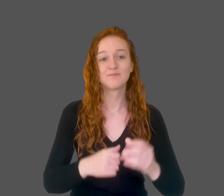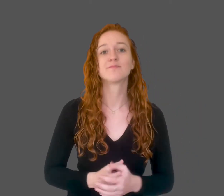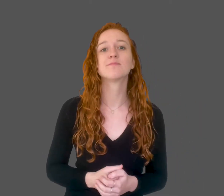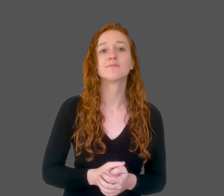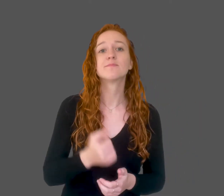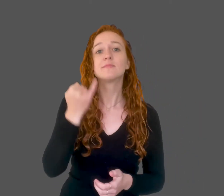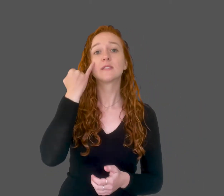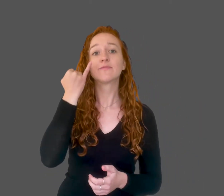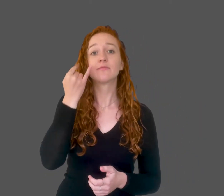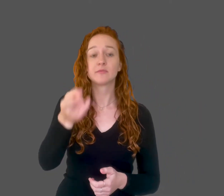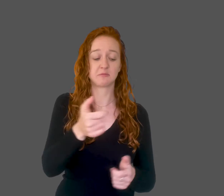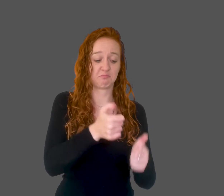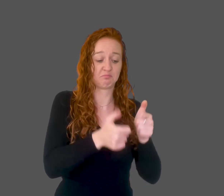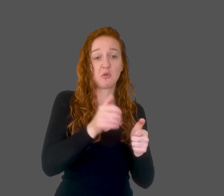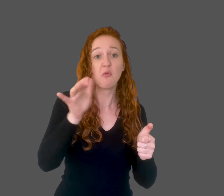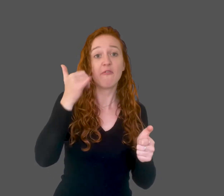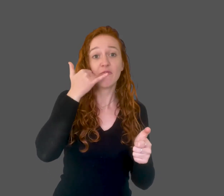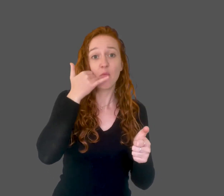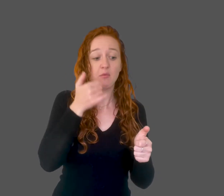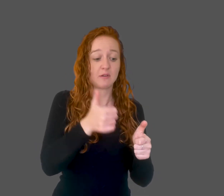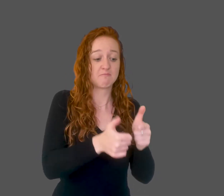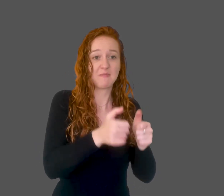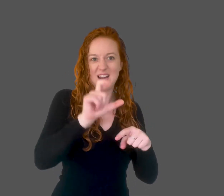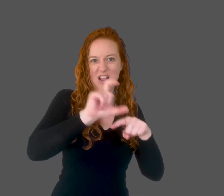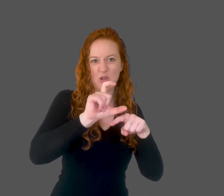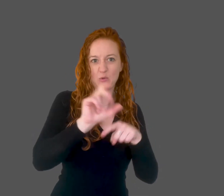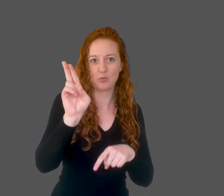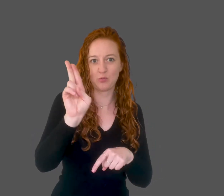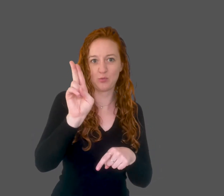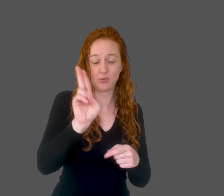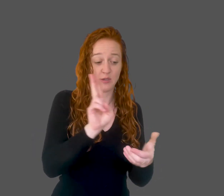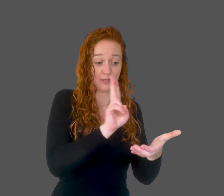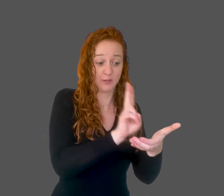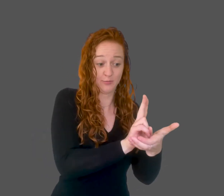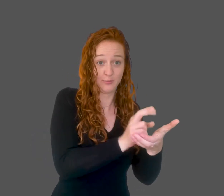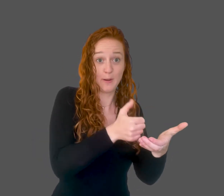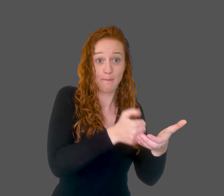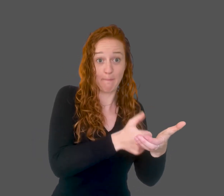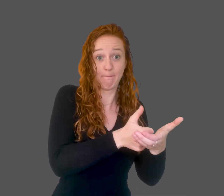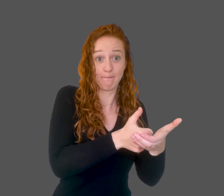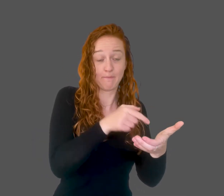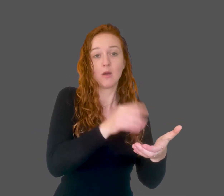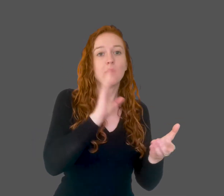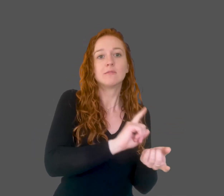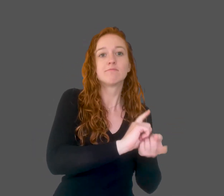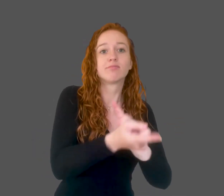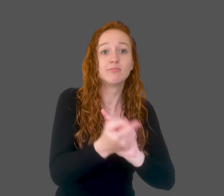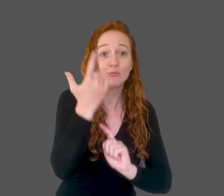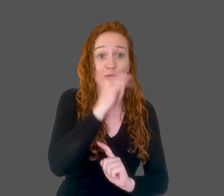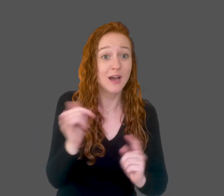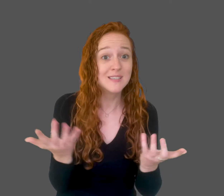When your phone sends the letter U, it turns into: